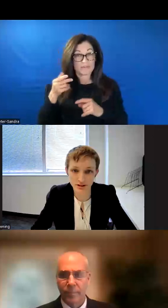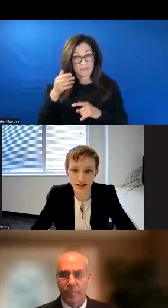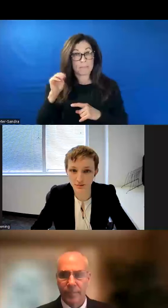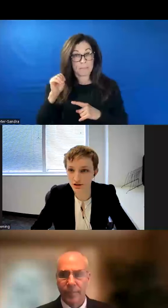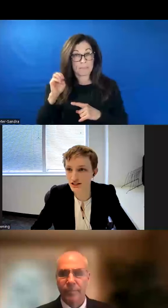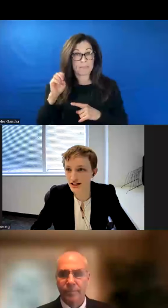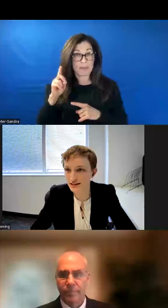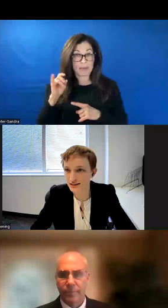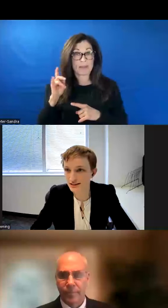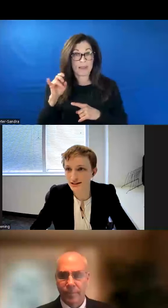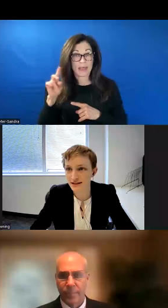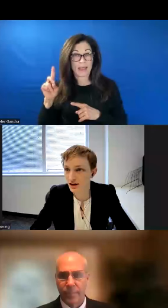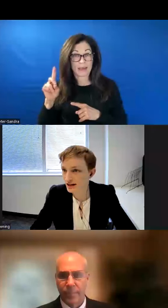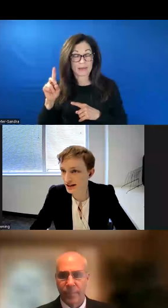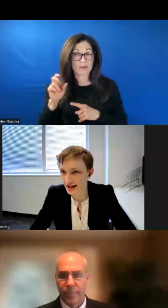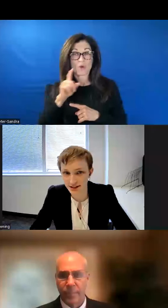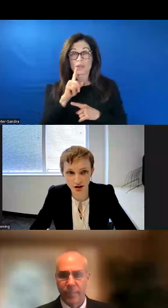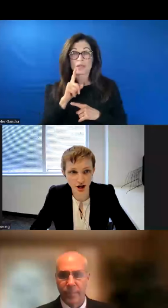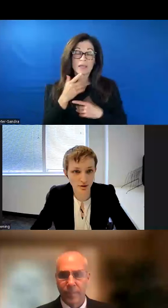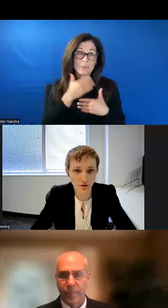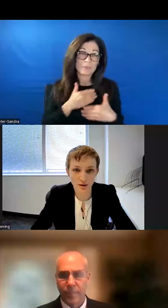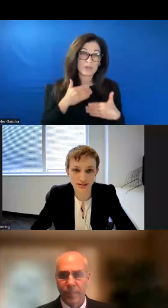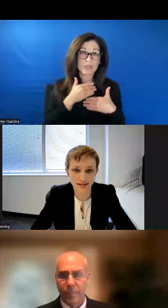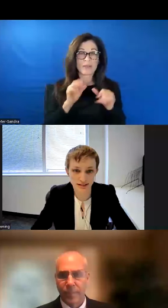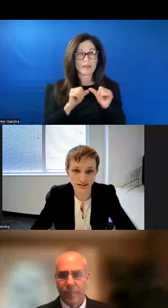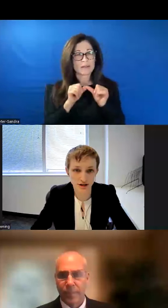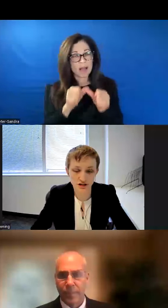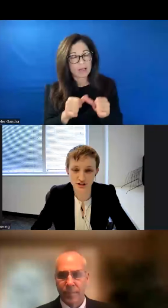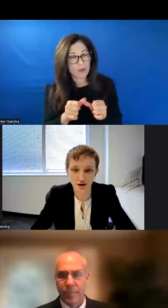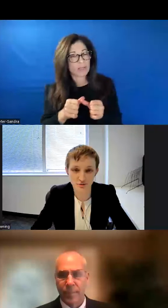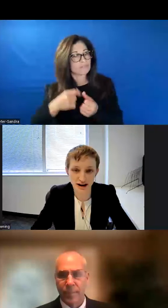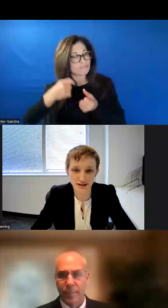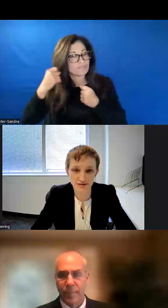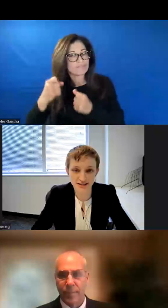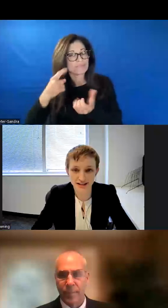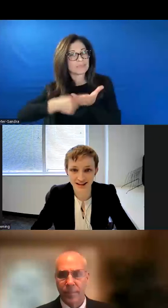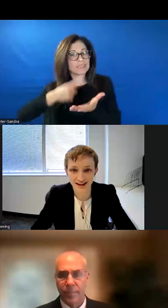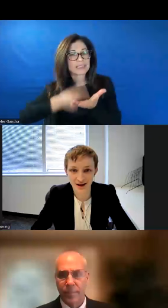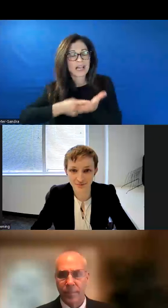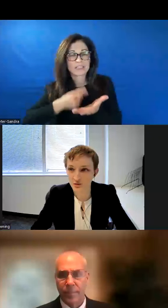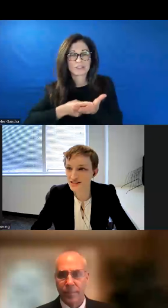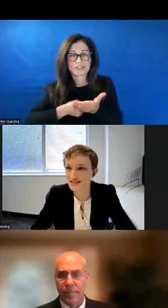SO REALLY APPRECIATE THE ONGOING, ROBUST DISCUSSION AROUND WHAT